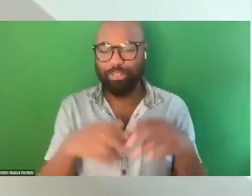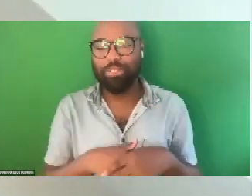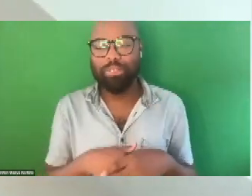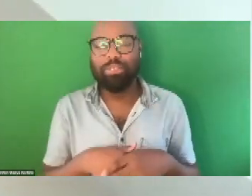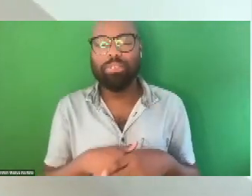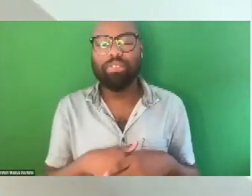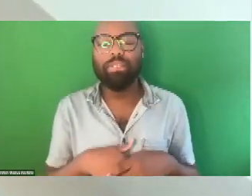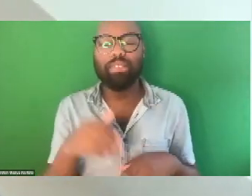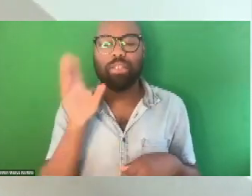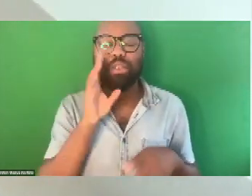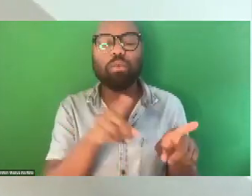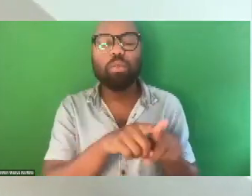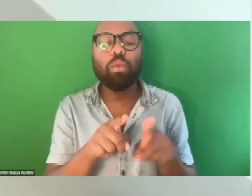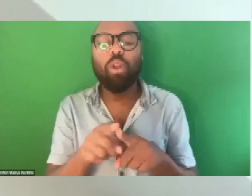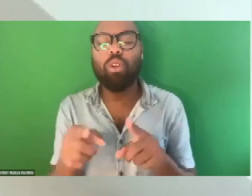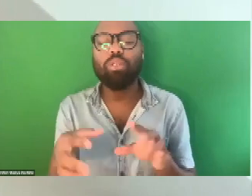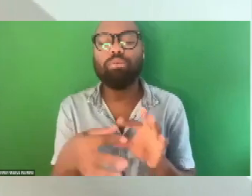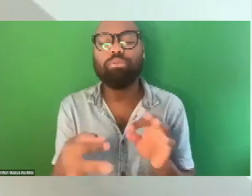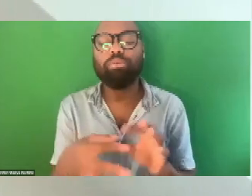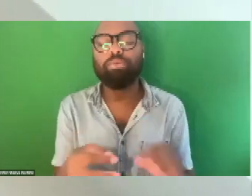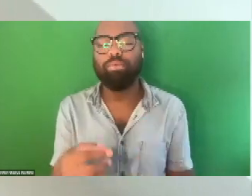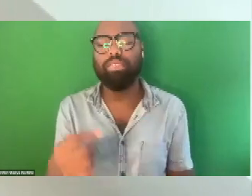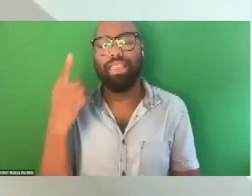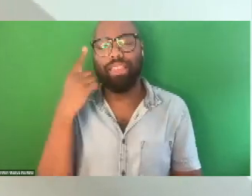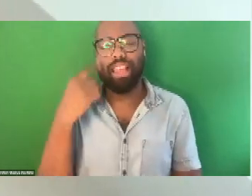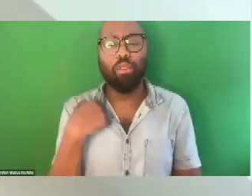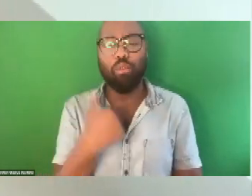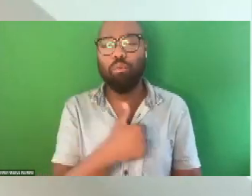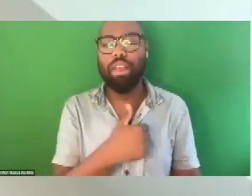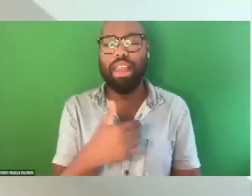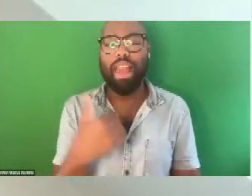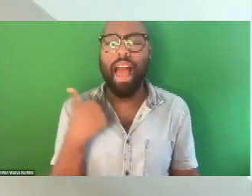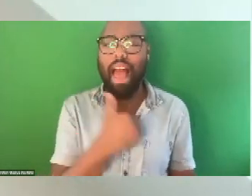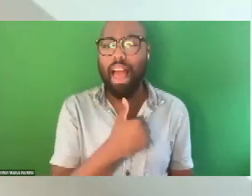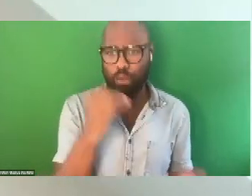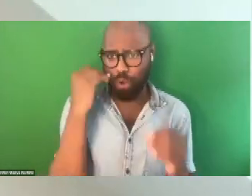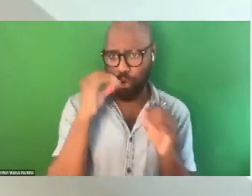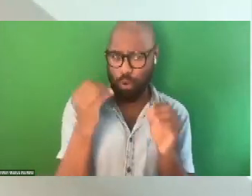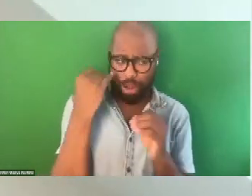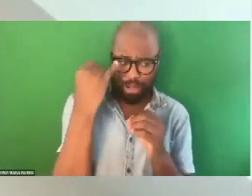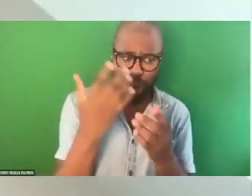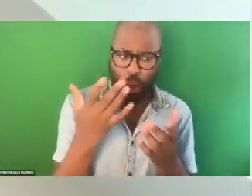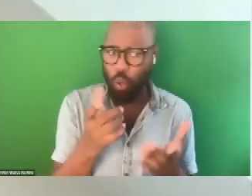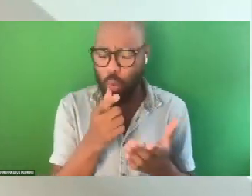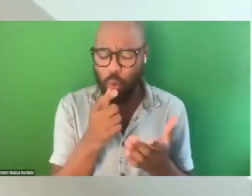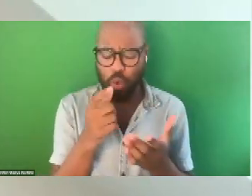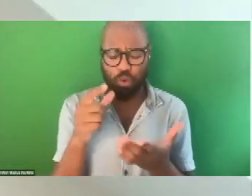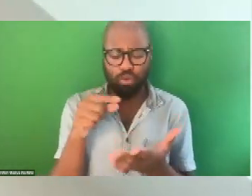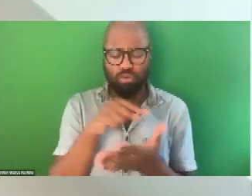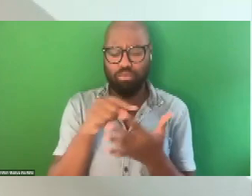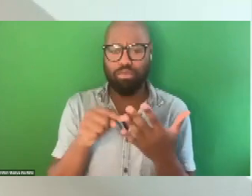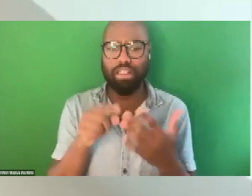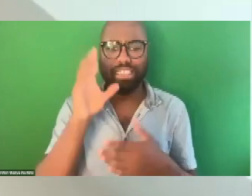I think we have no idea who the six question disability sequence used by the ACS and the